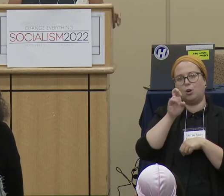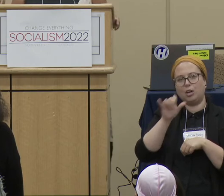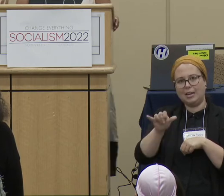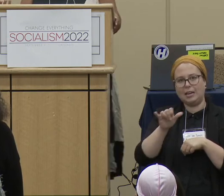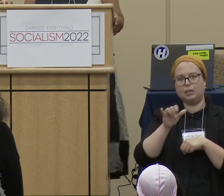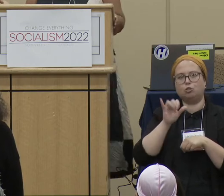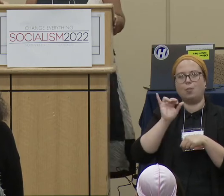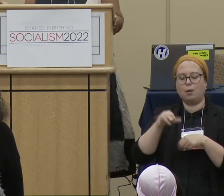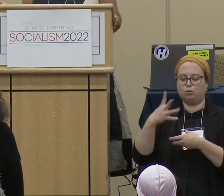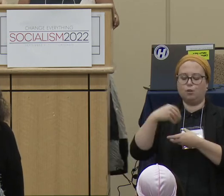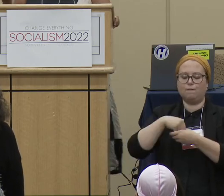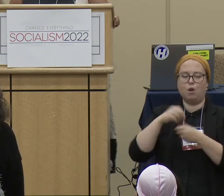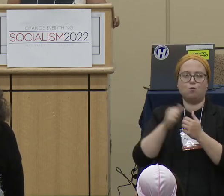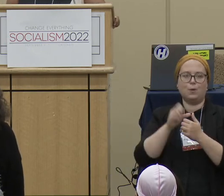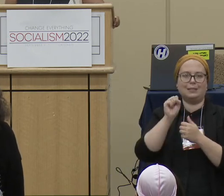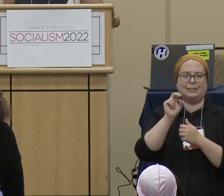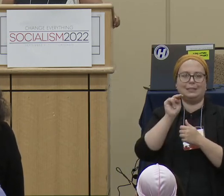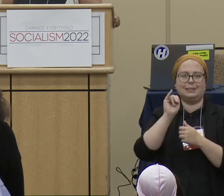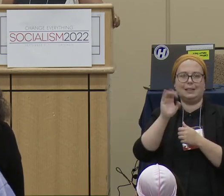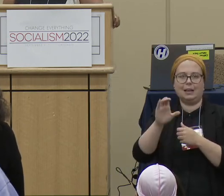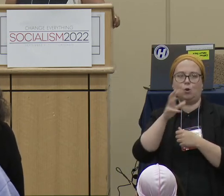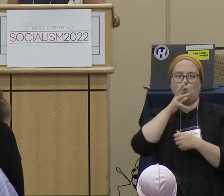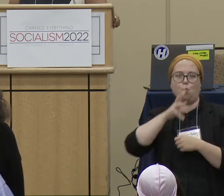which was an important intervention, involved in the